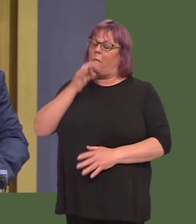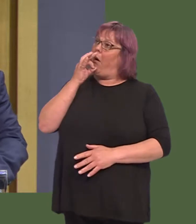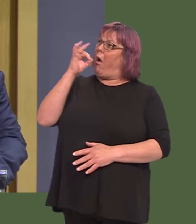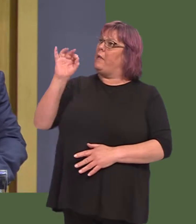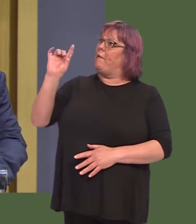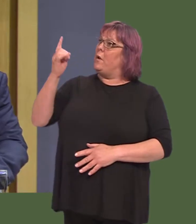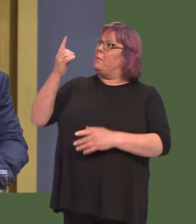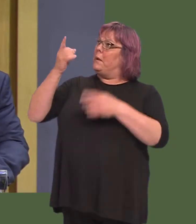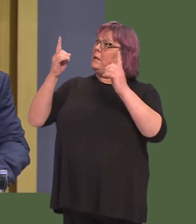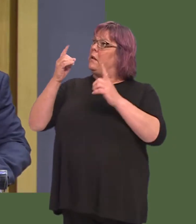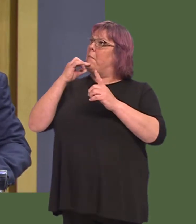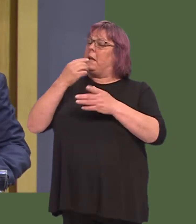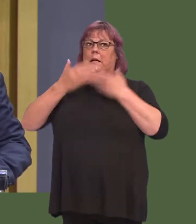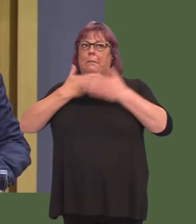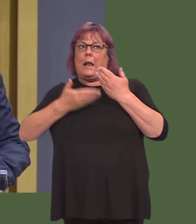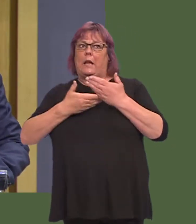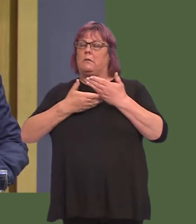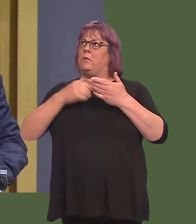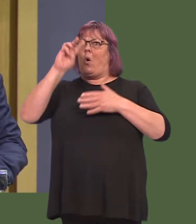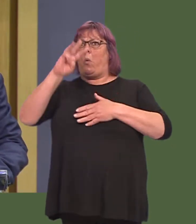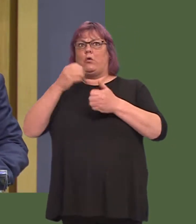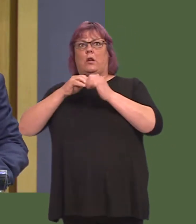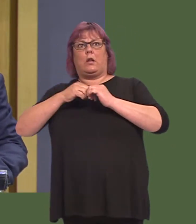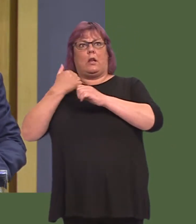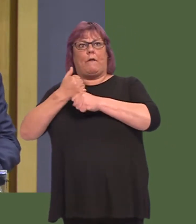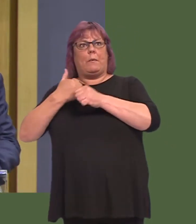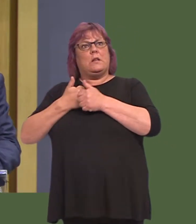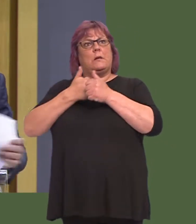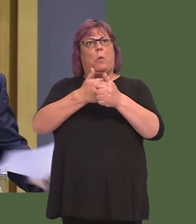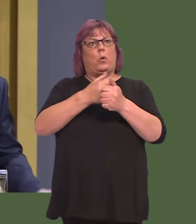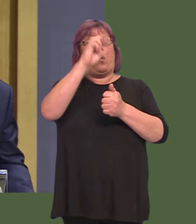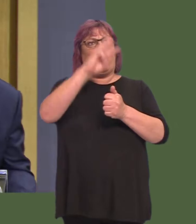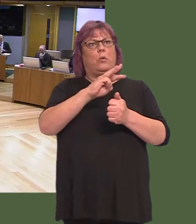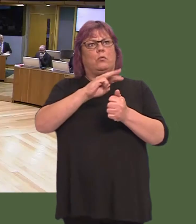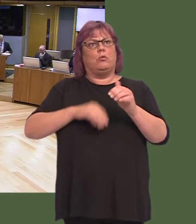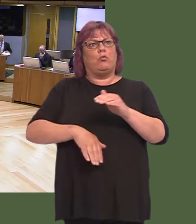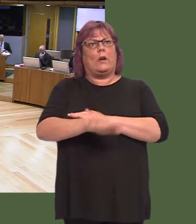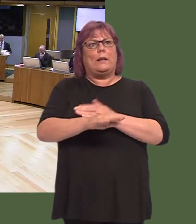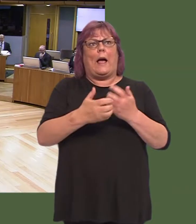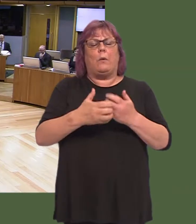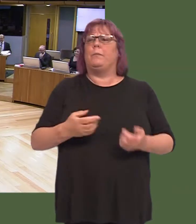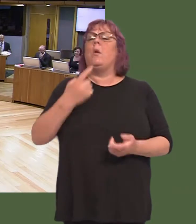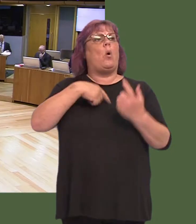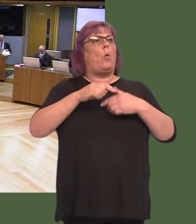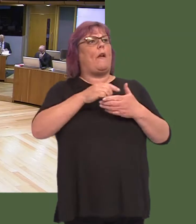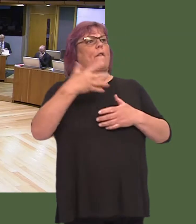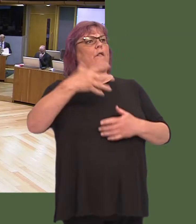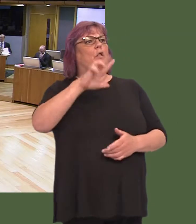Will the First Minister make a statement on Welsh Government support for cricket in Wales? OAQ52353 Carwyn Jones AM: Via Sport Wales, we have